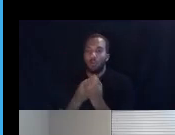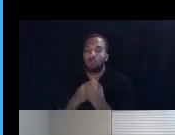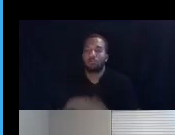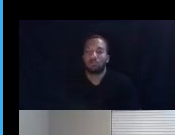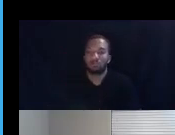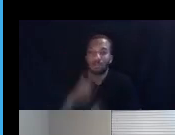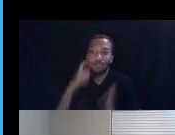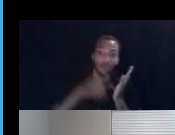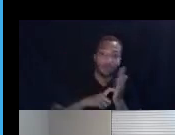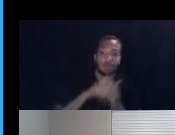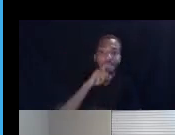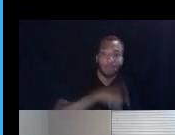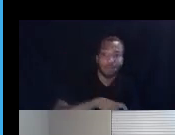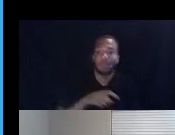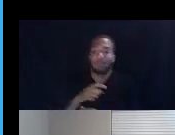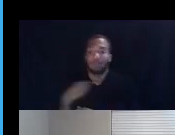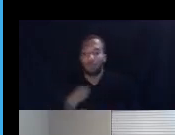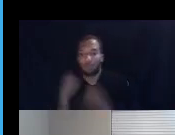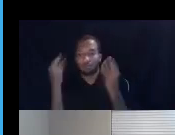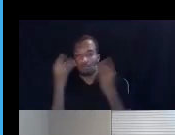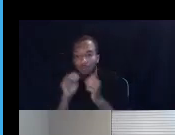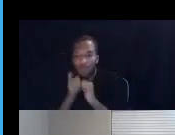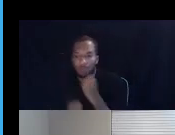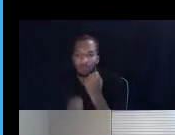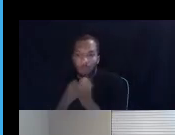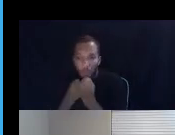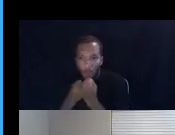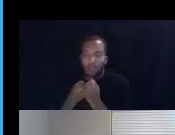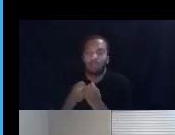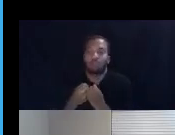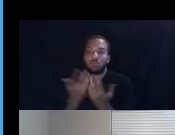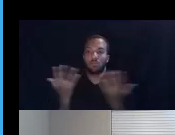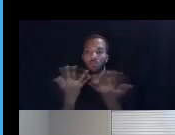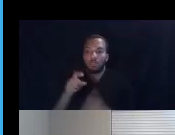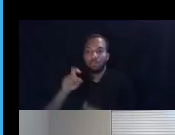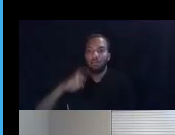and how can we support and engage in those conversations rather than recreating another space.